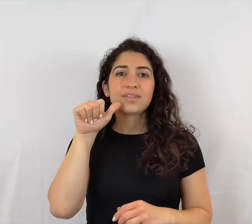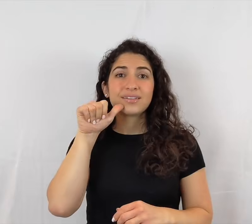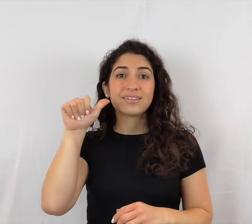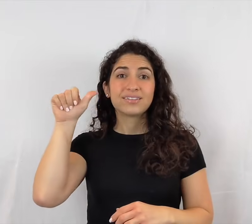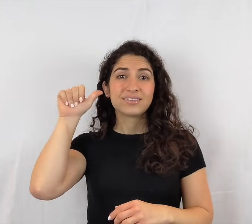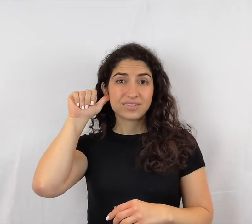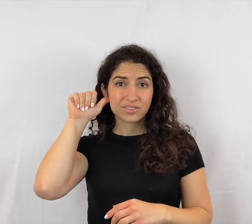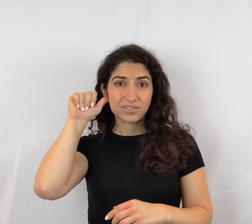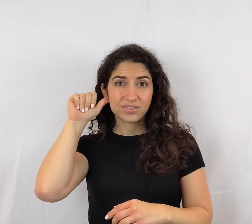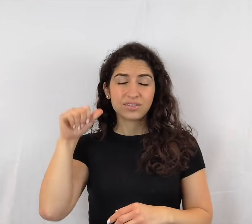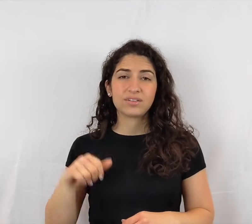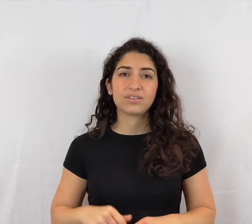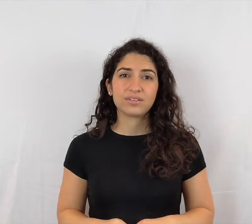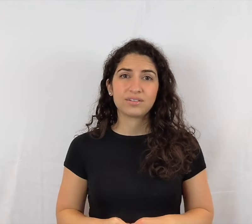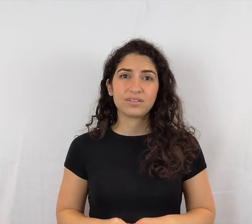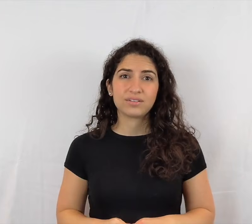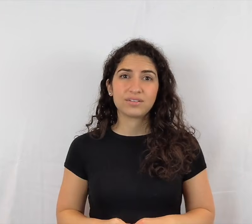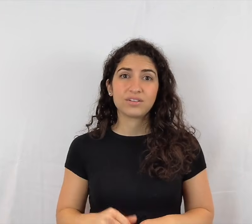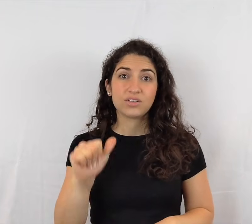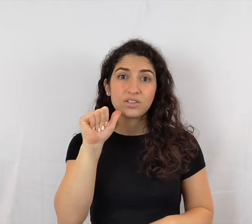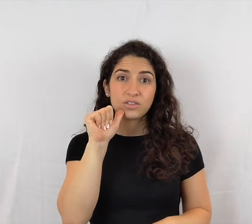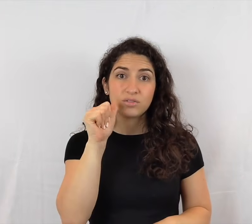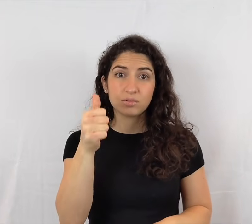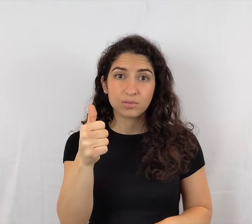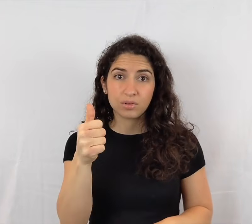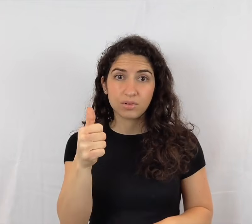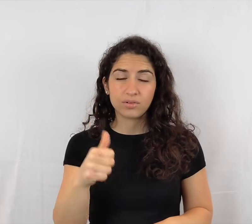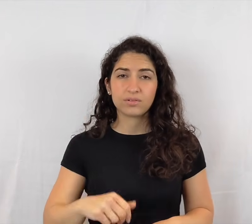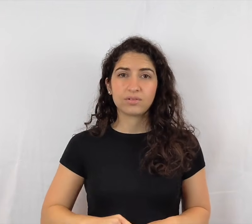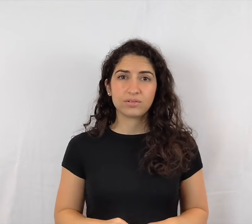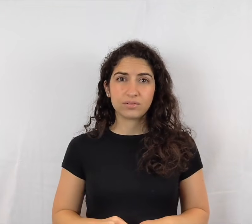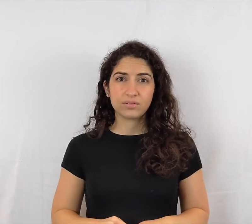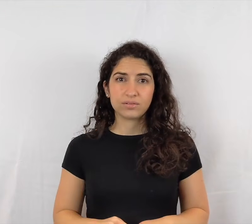Yesterday, tomorrow,